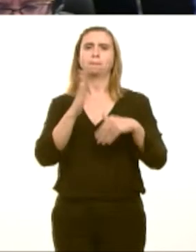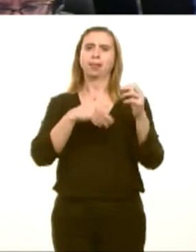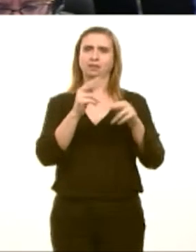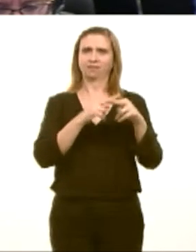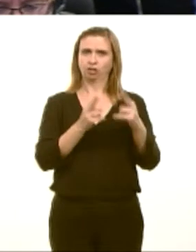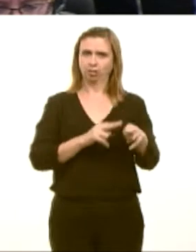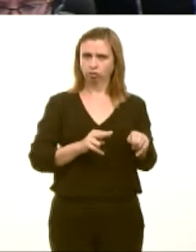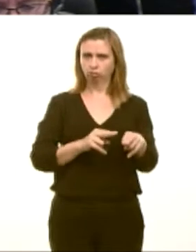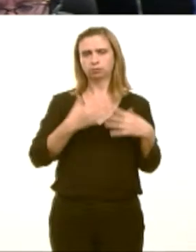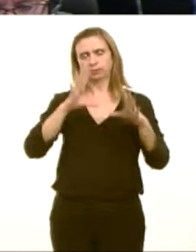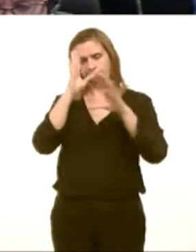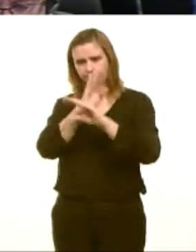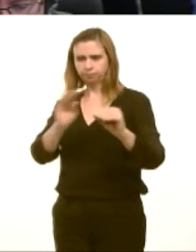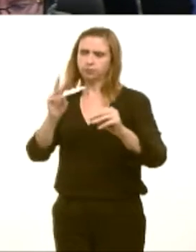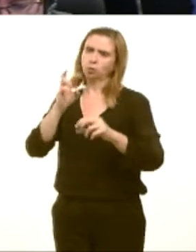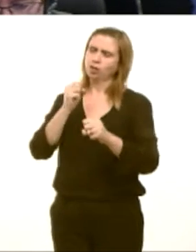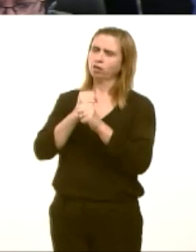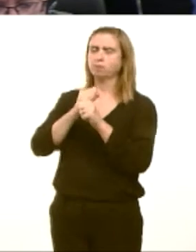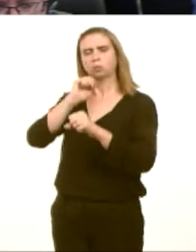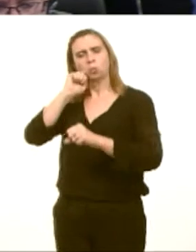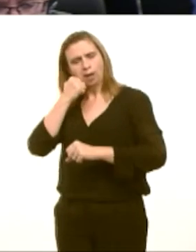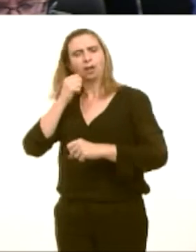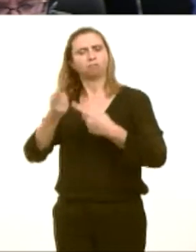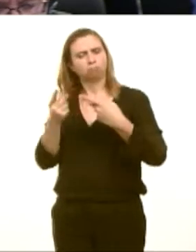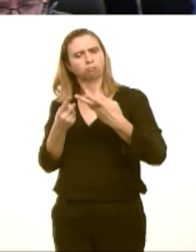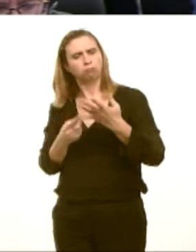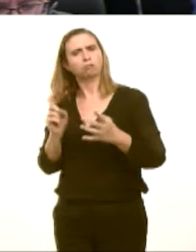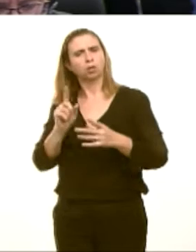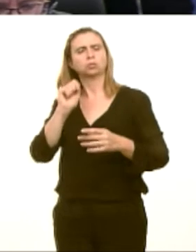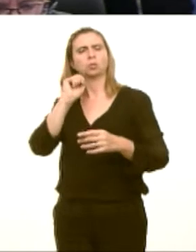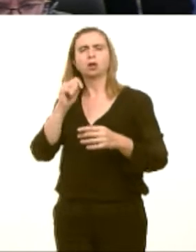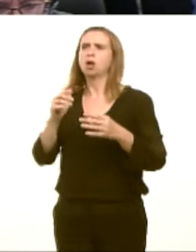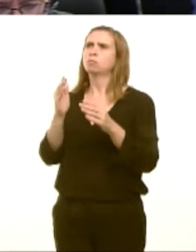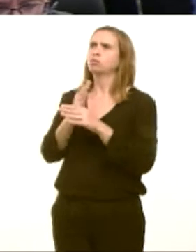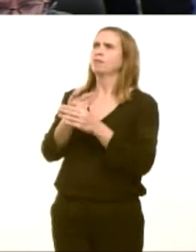Amongst the commitments for the Welsh Government was to identify the most important barriers to private housing supply in Wales.